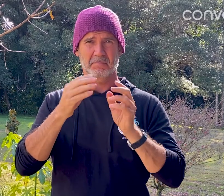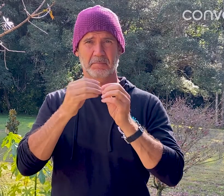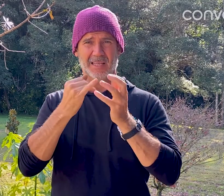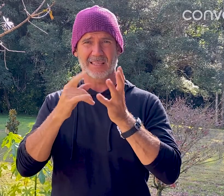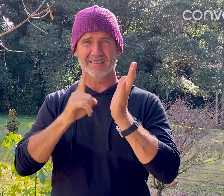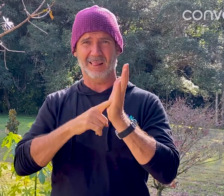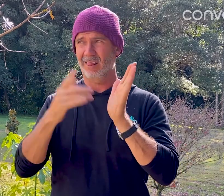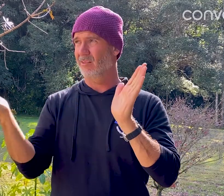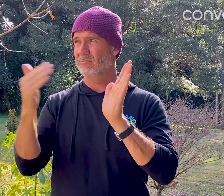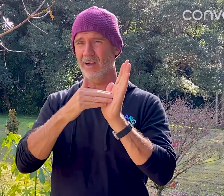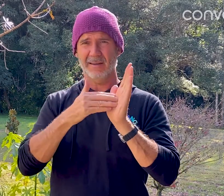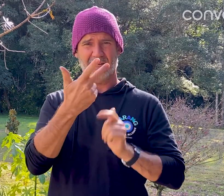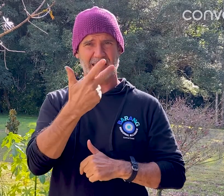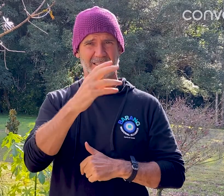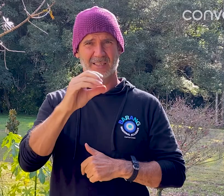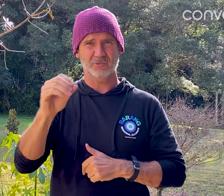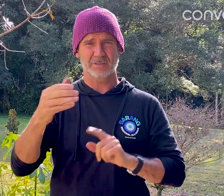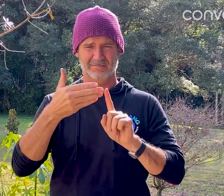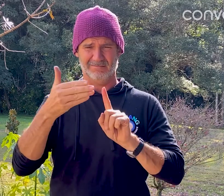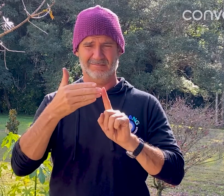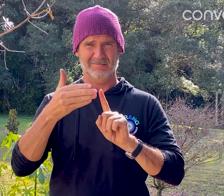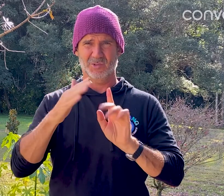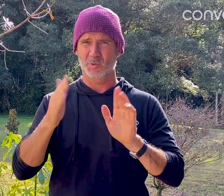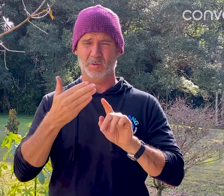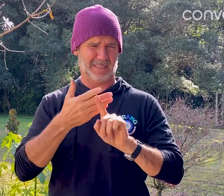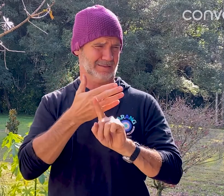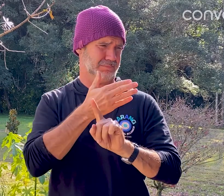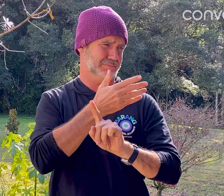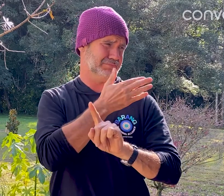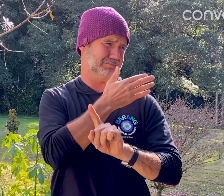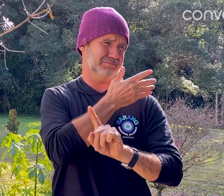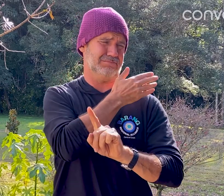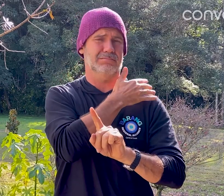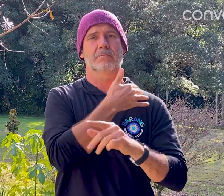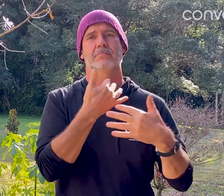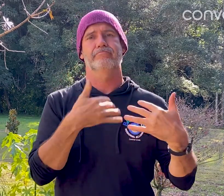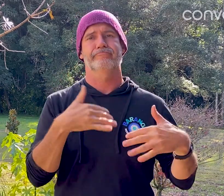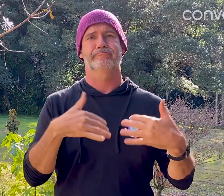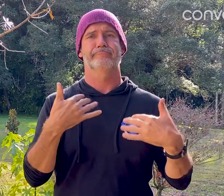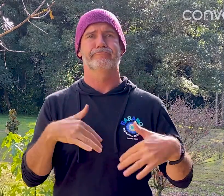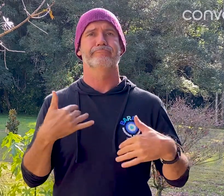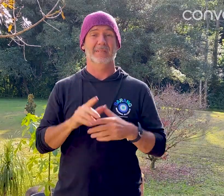In contrast, British Sign Language arrived in Australia in the 1800s and has been used in only a short period of time.